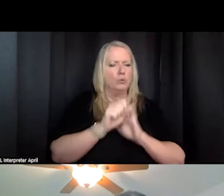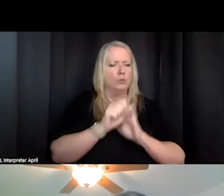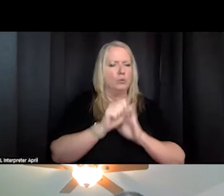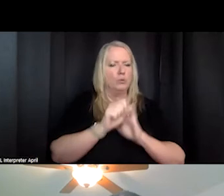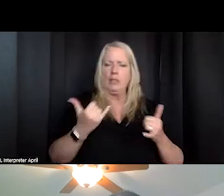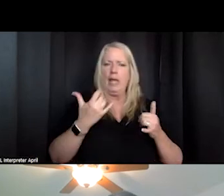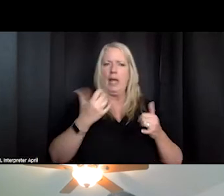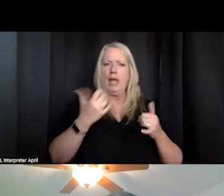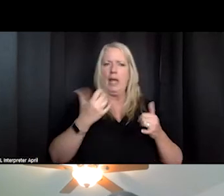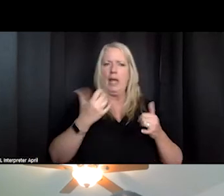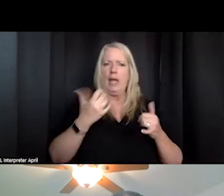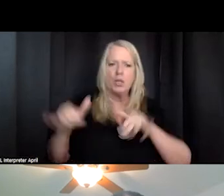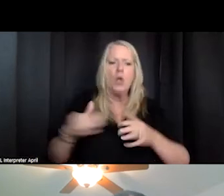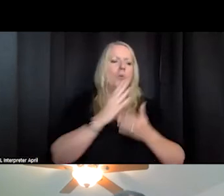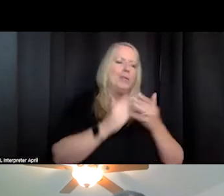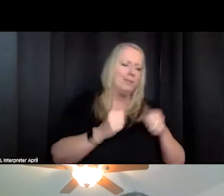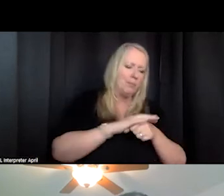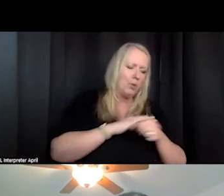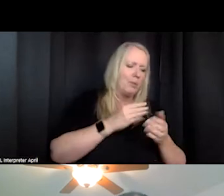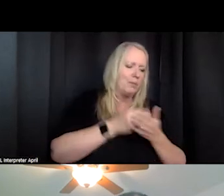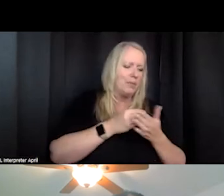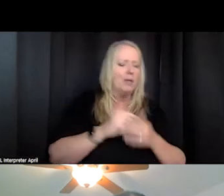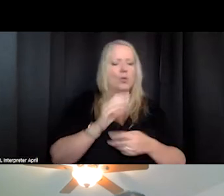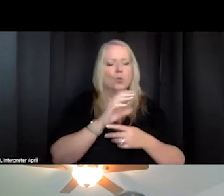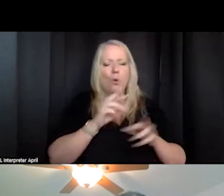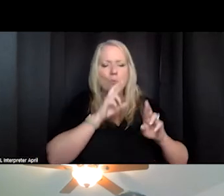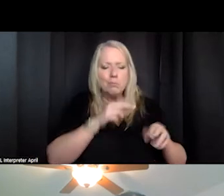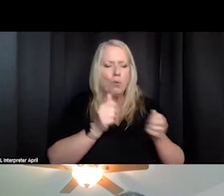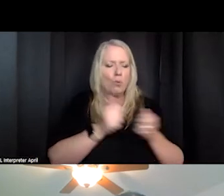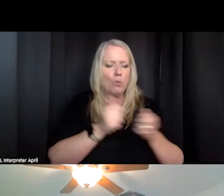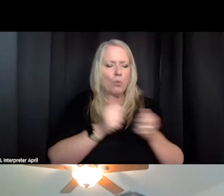HAVE LOCALLY FUNDED TEAMS. CO RESPONSE TEAMS WITH LAW ENFORCEMENT, EMS, BEHAVIORAL HEALTH